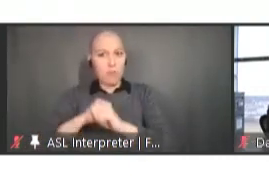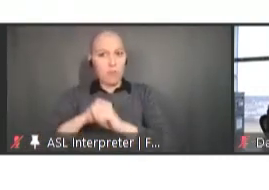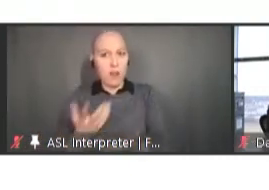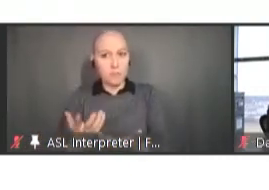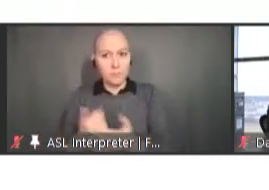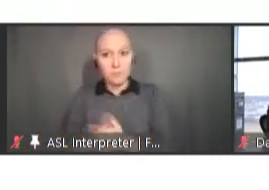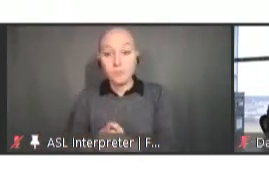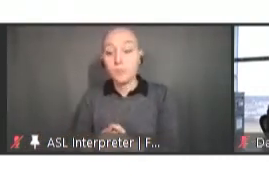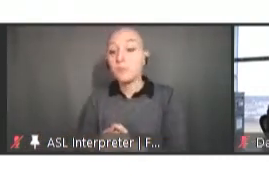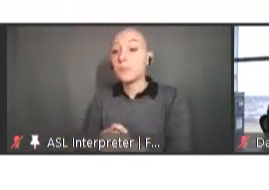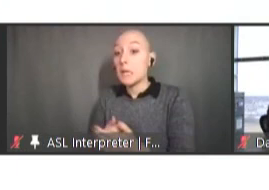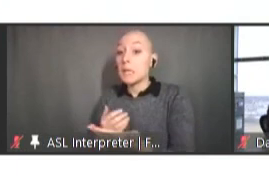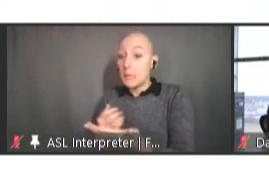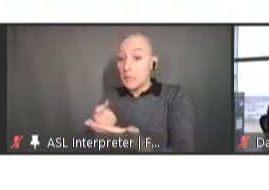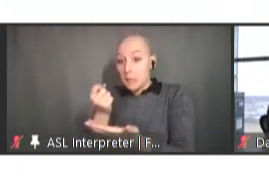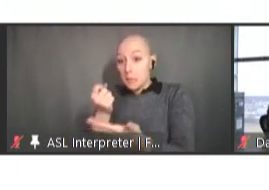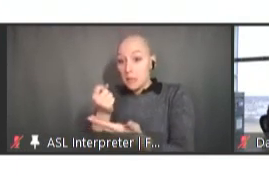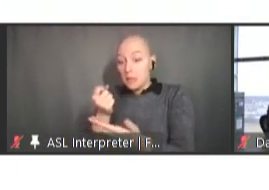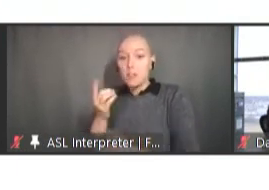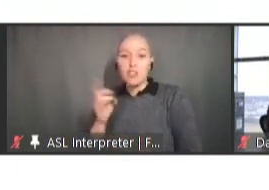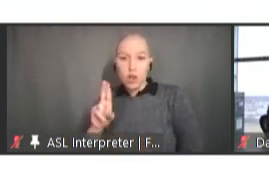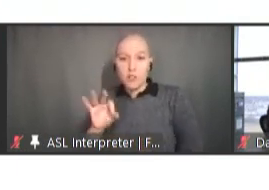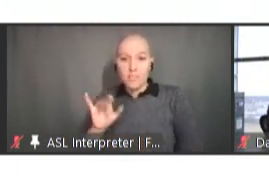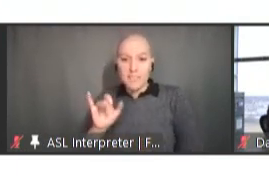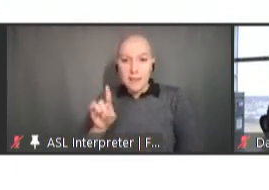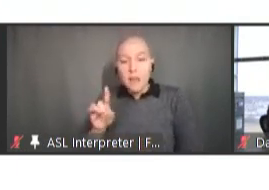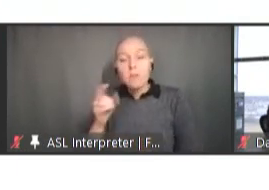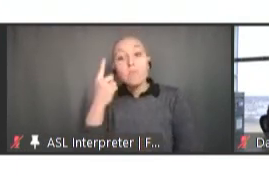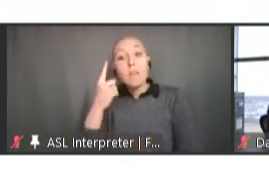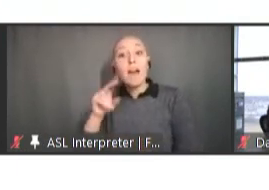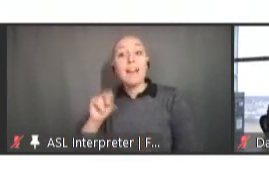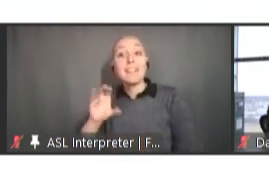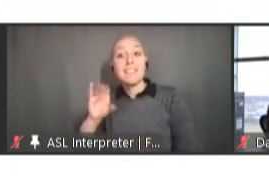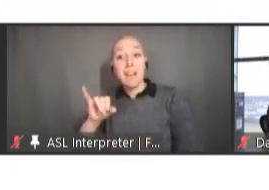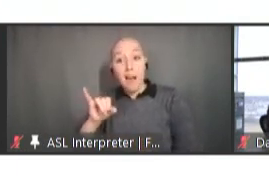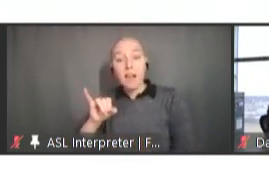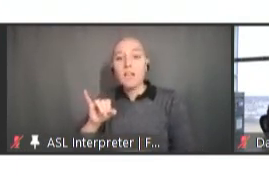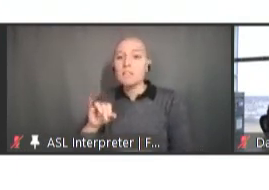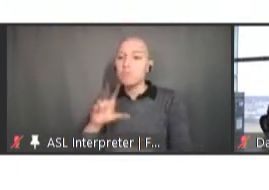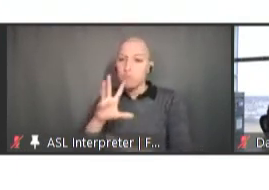Institute is extremely interested in. Some of the data that I showed you from